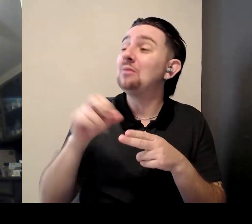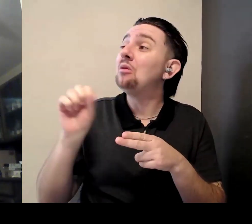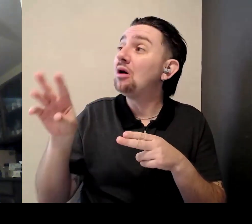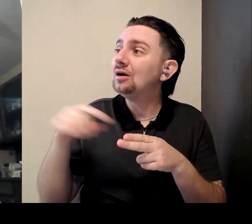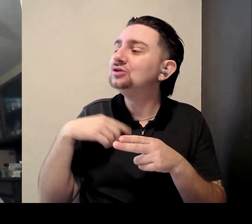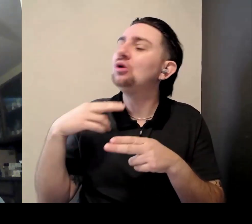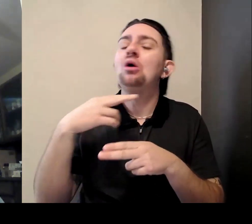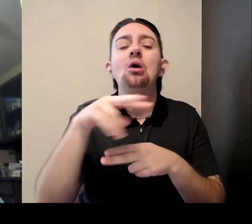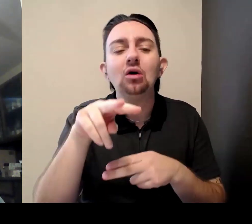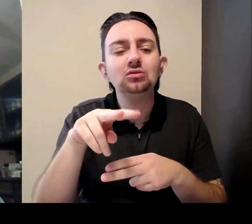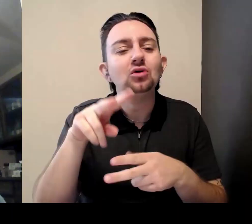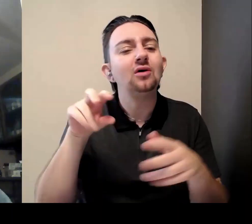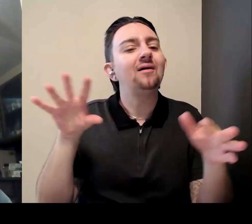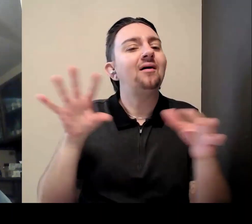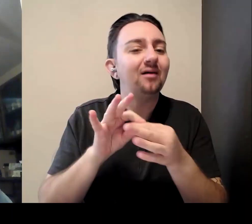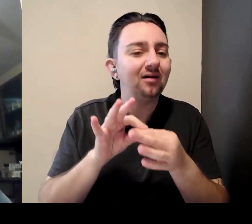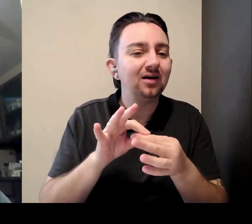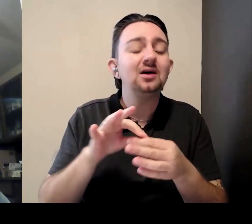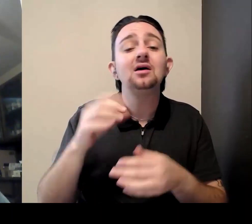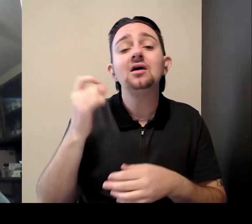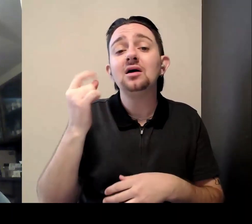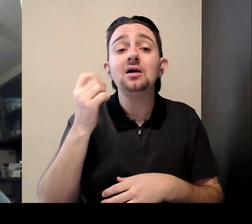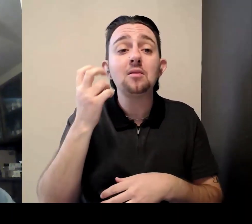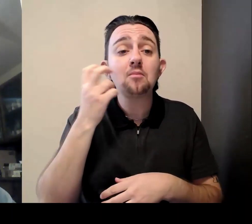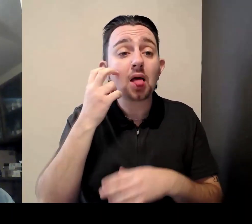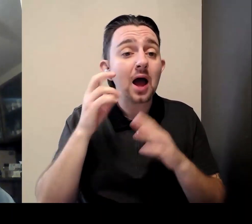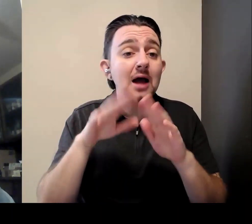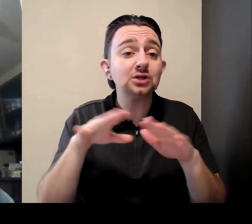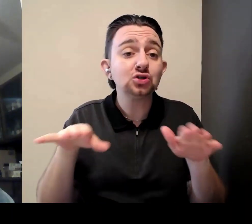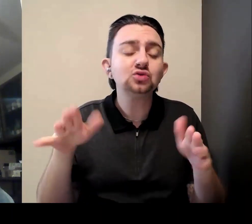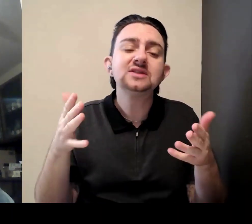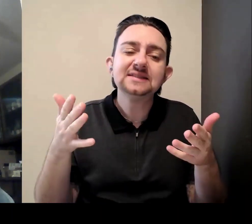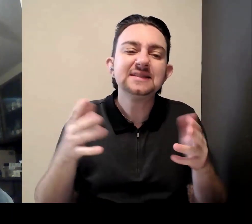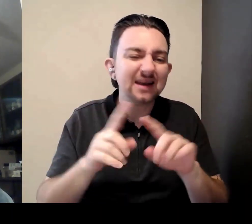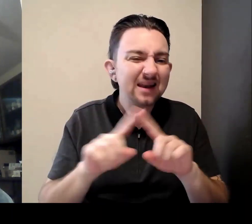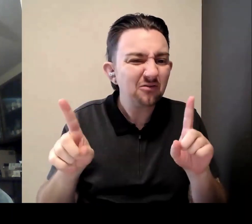And with blind children, you have to be deliberate about that.